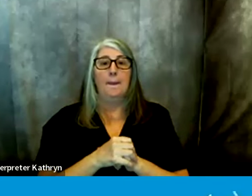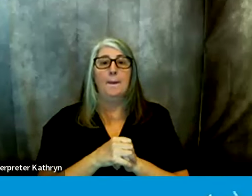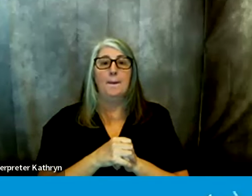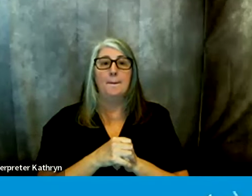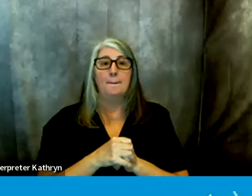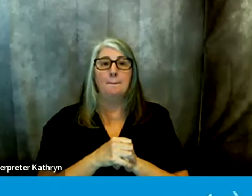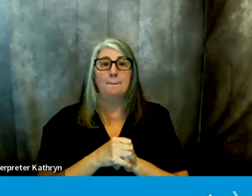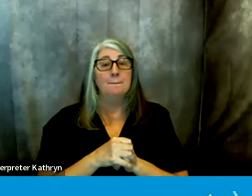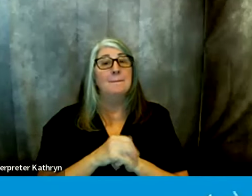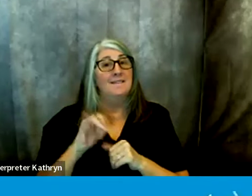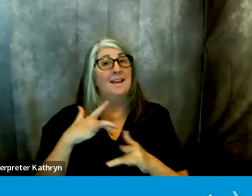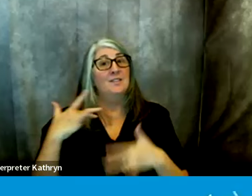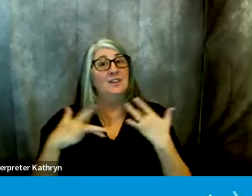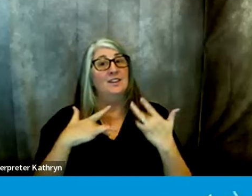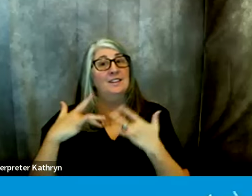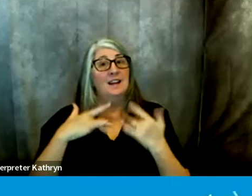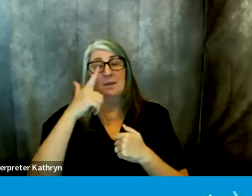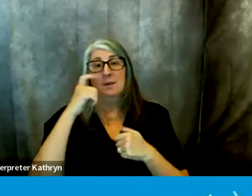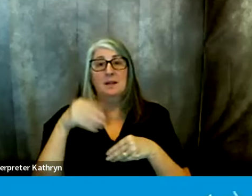That's very exciting because that gives physicians like Evgeniy